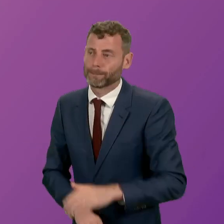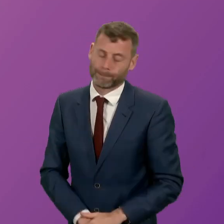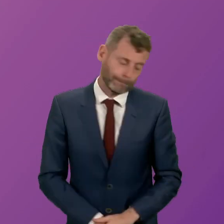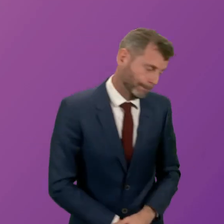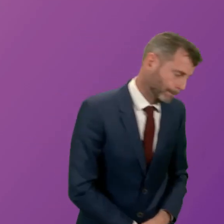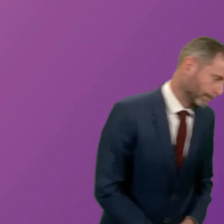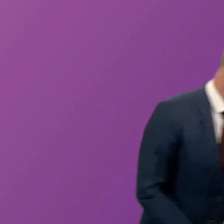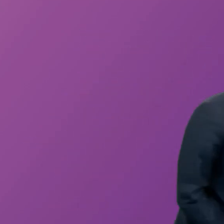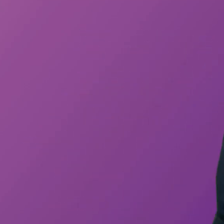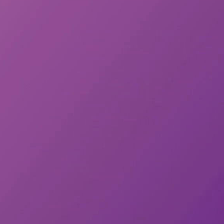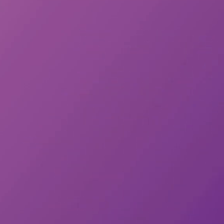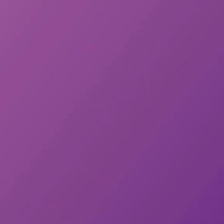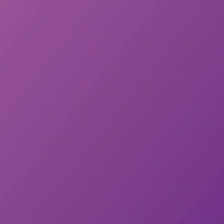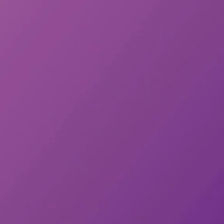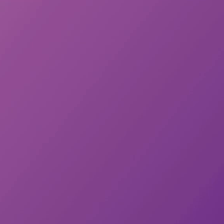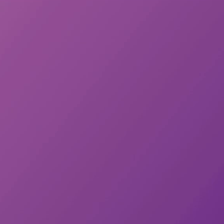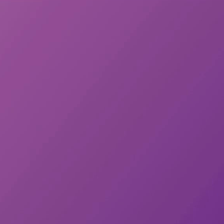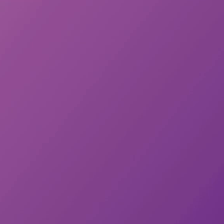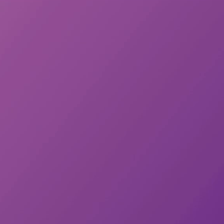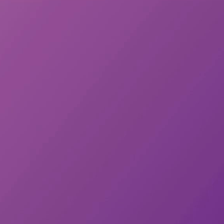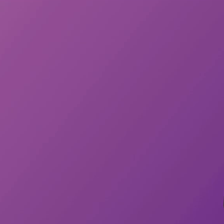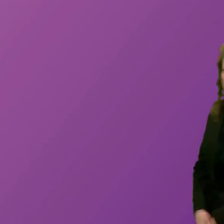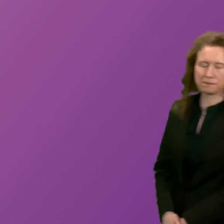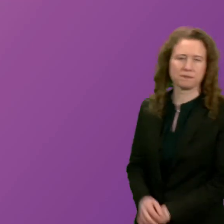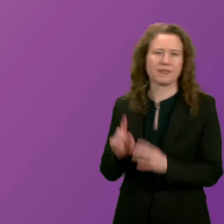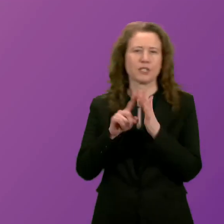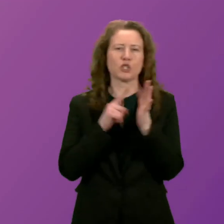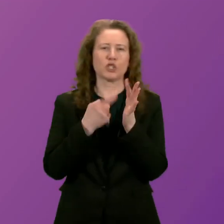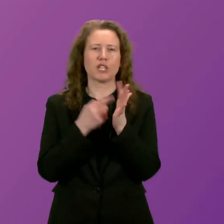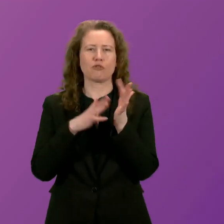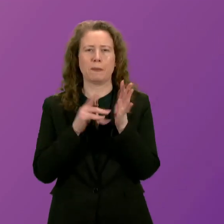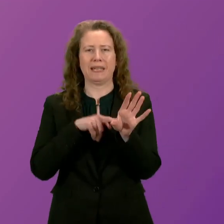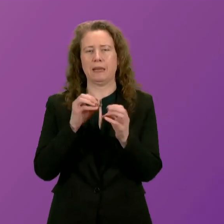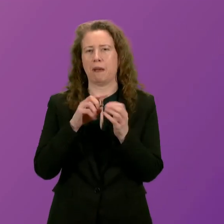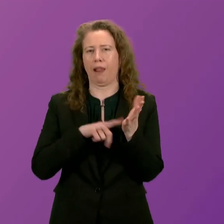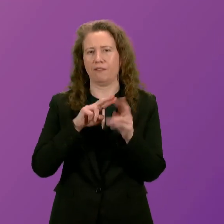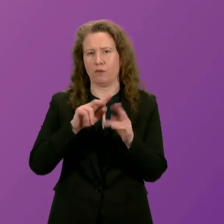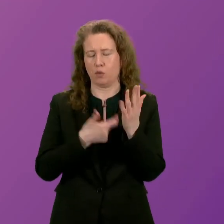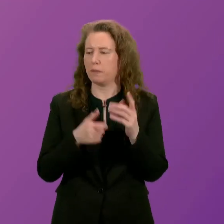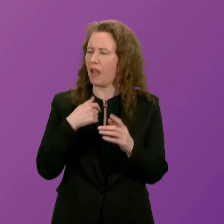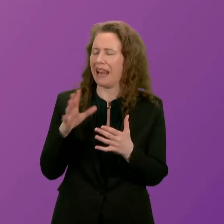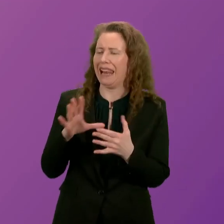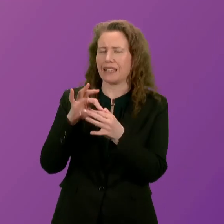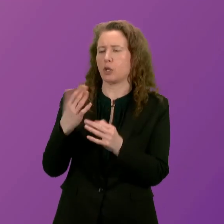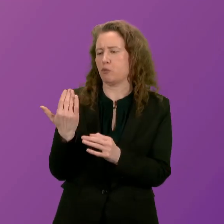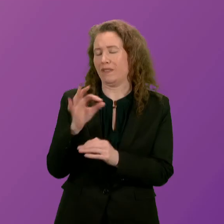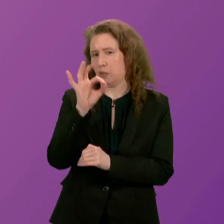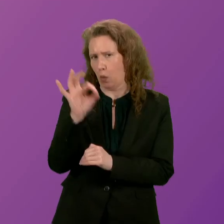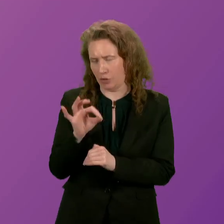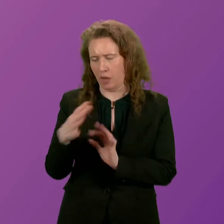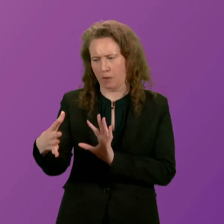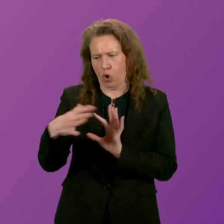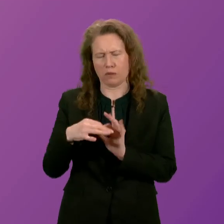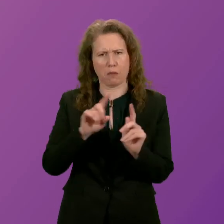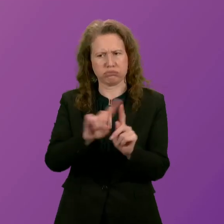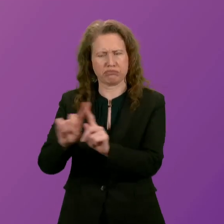My question follows on from the previous question. I have been contacted by numerous charities in